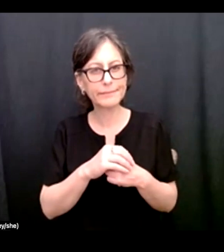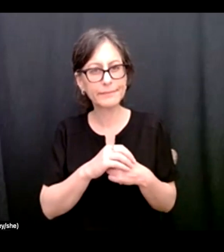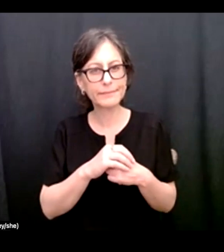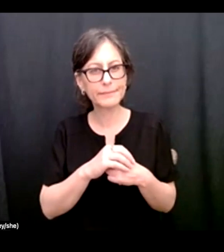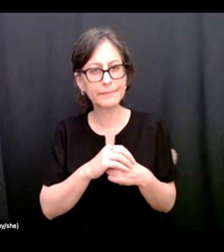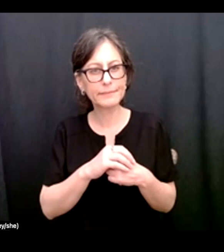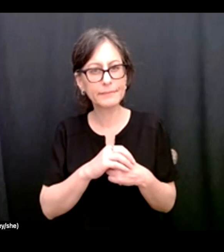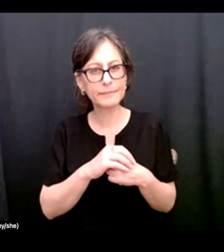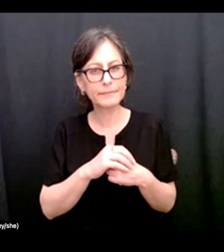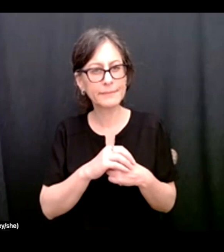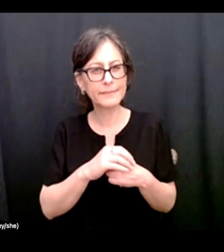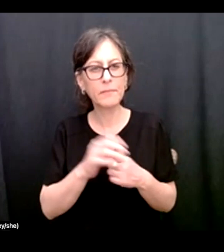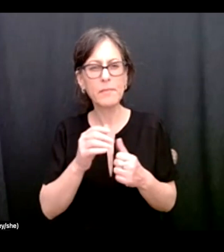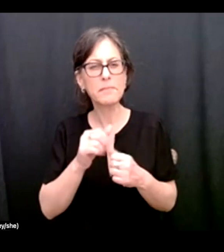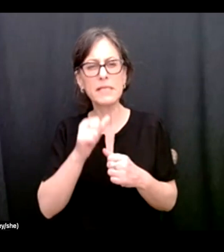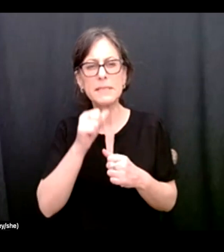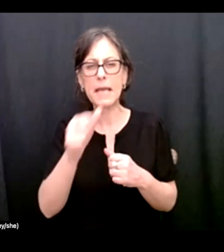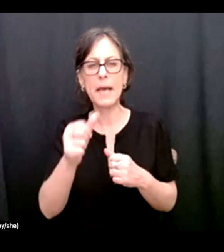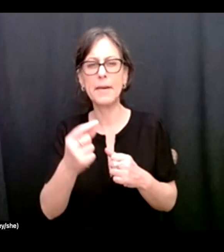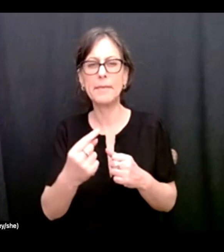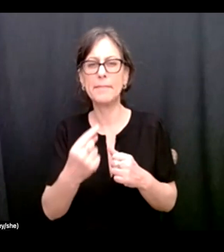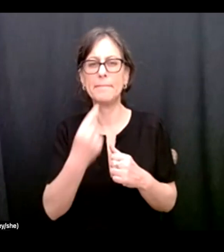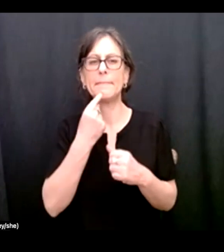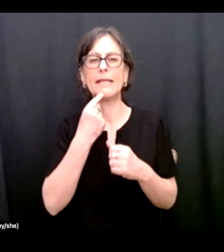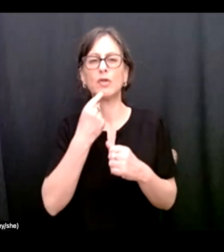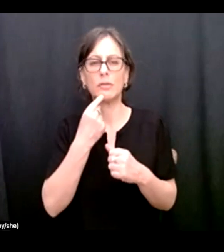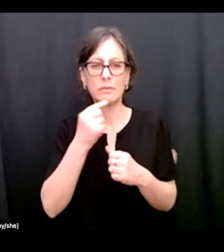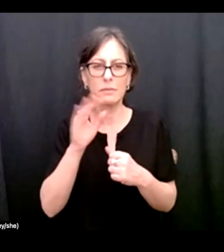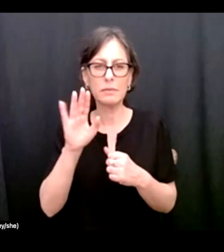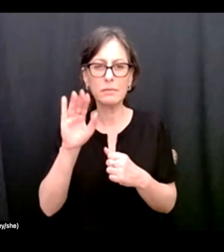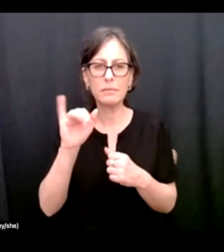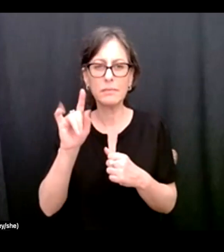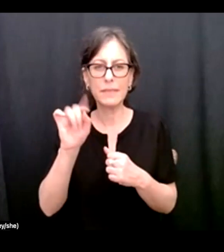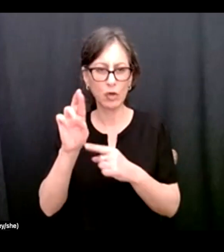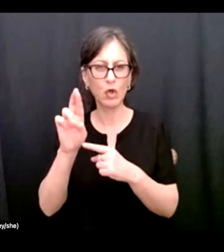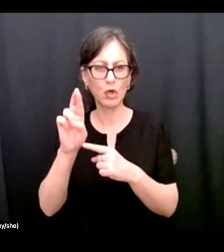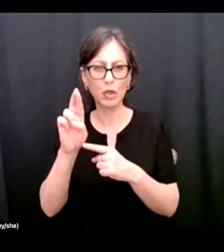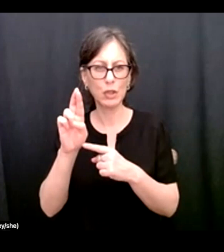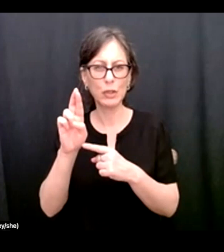kind of bitter. I guess that's the word that comes to mind. Like in a way that is very aspirational.